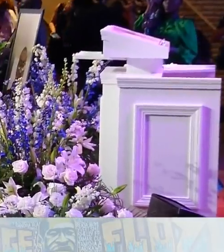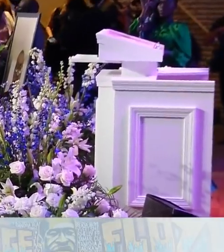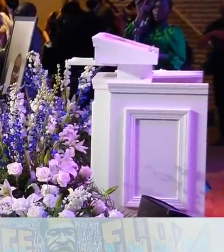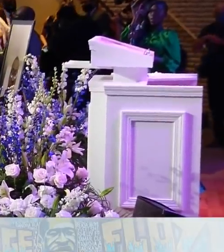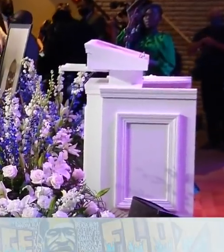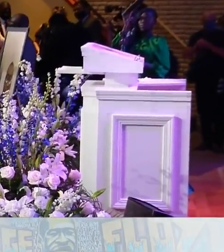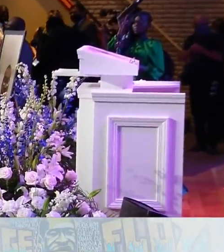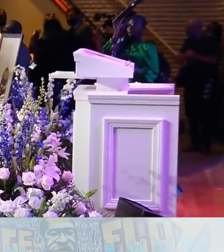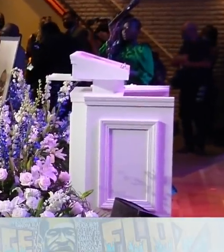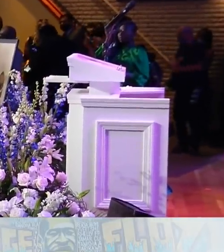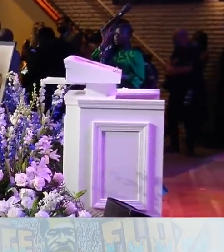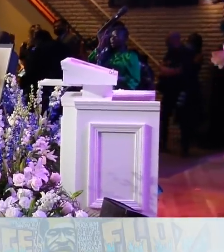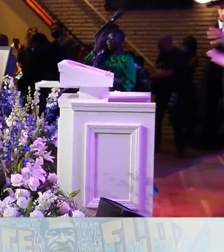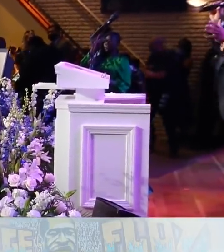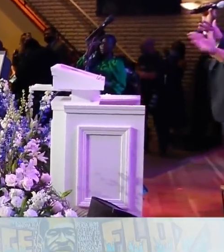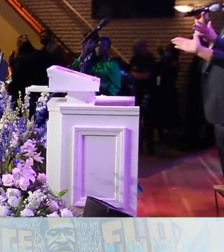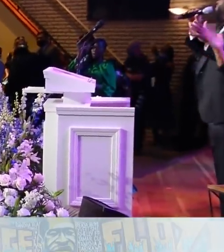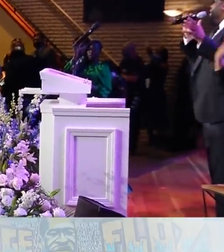SING HALLELUJAH TO OUR GOD.